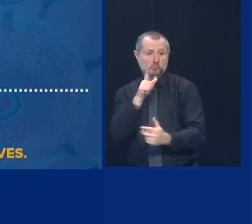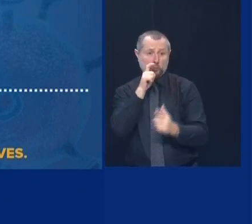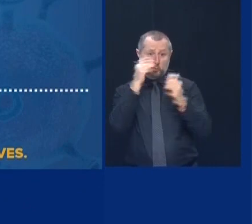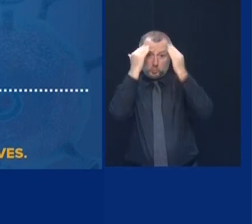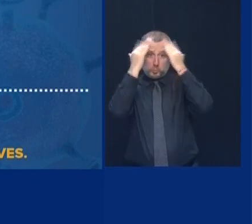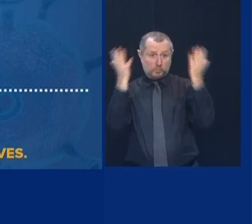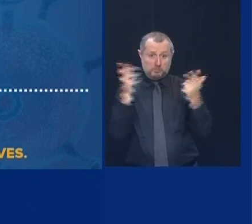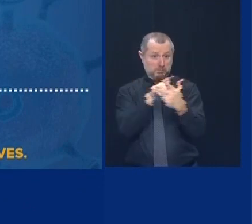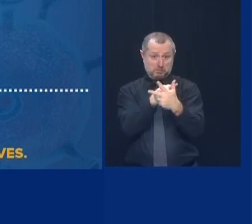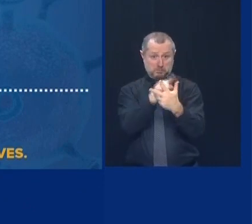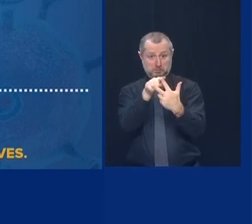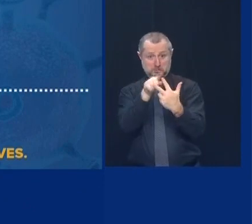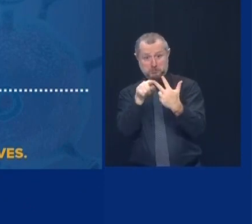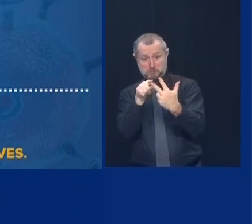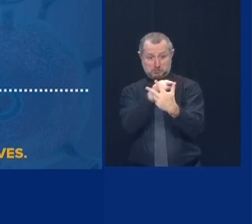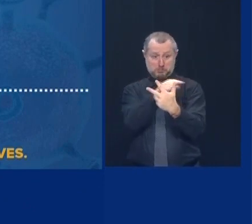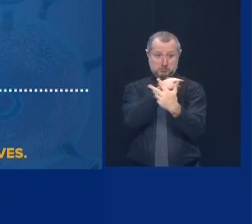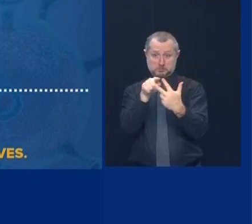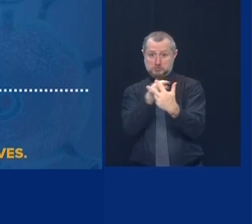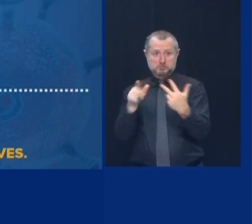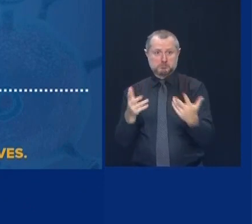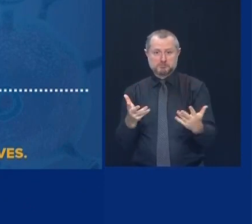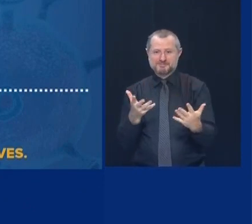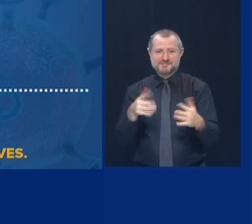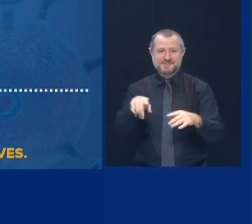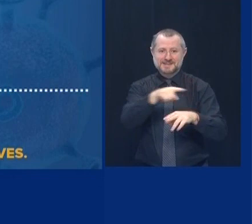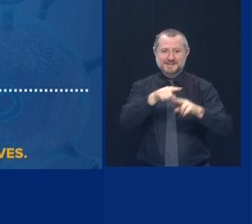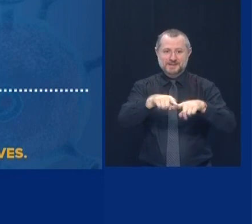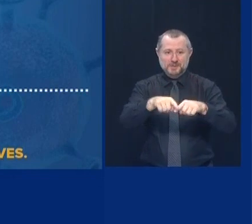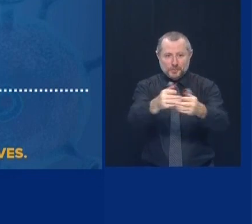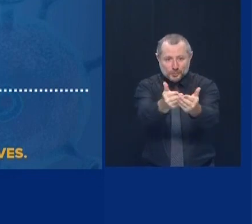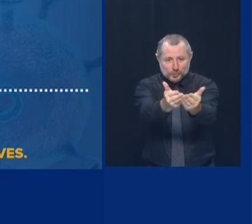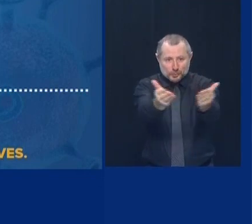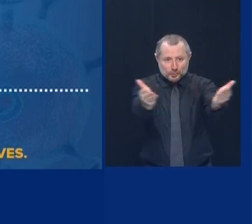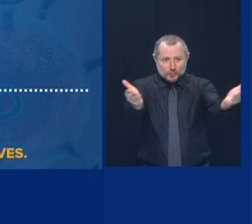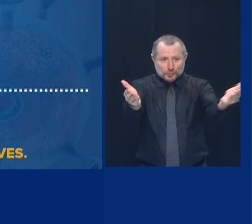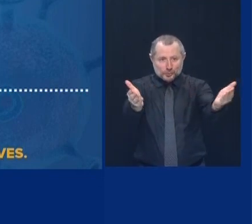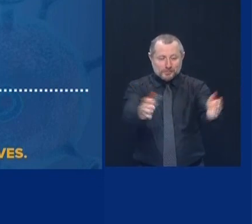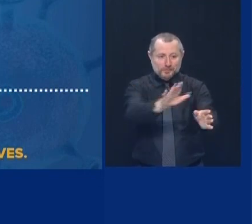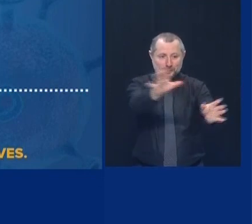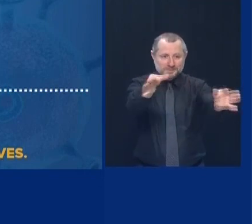SPIKE. NOBODY CANçó TELL YOU BECAUSE